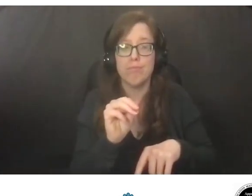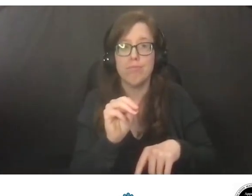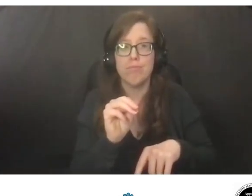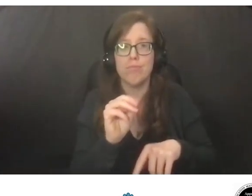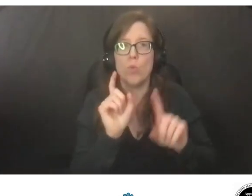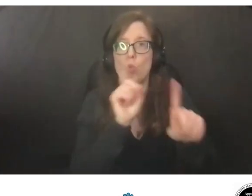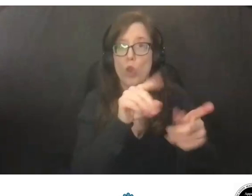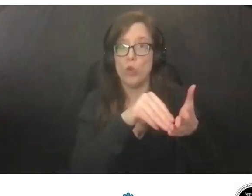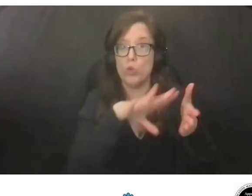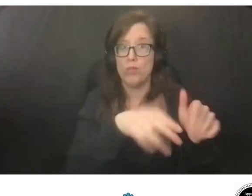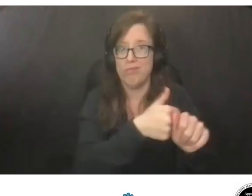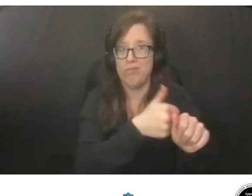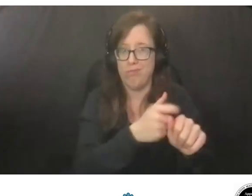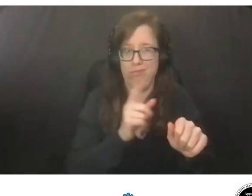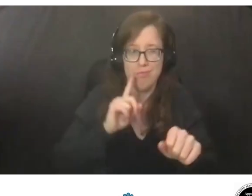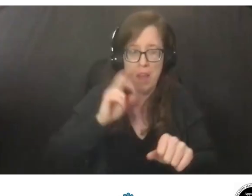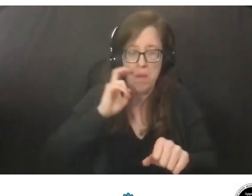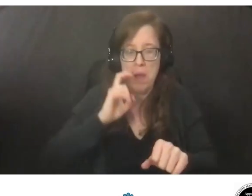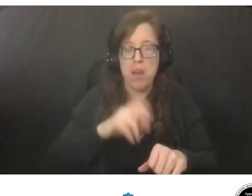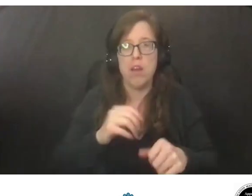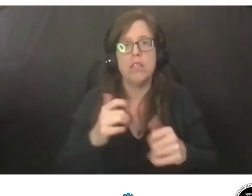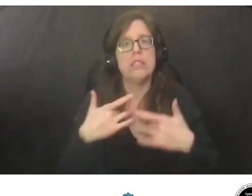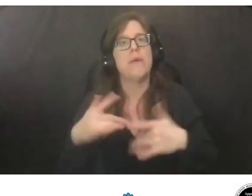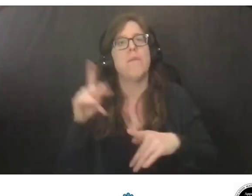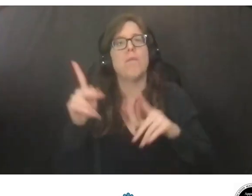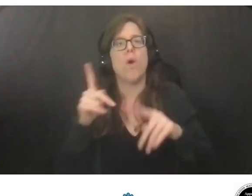route with a student who was deafblind, and most people were like,